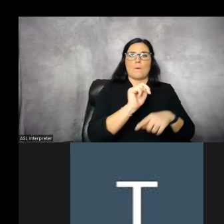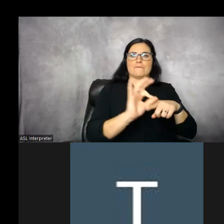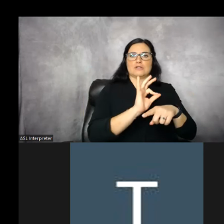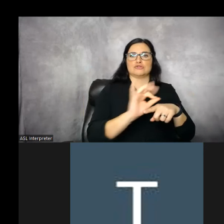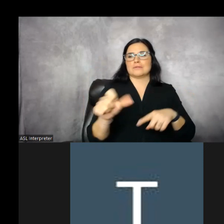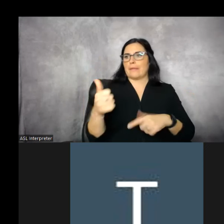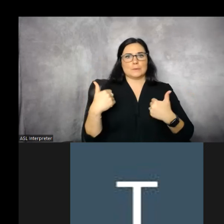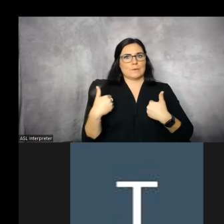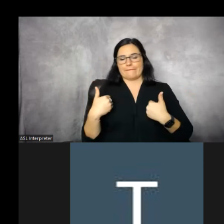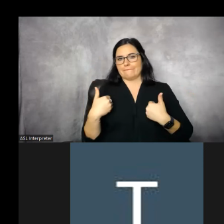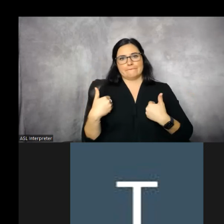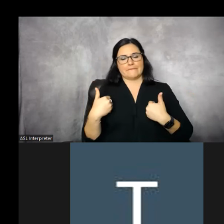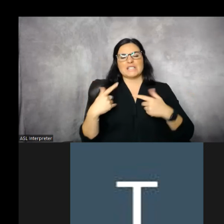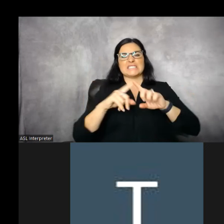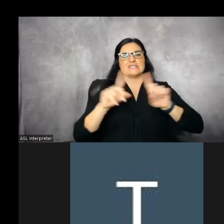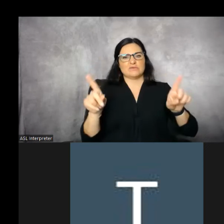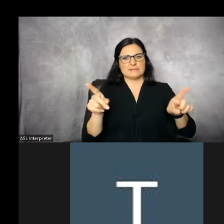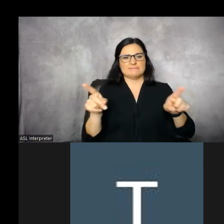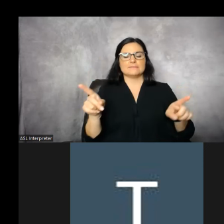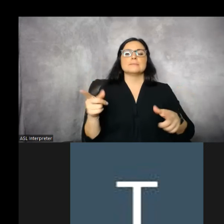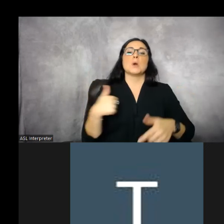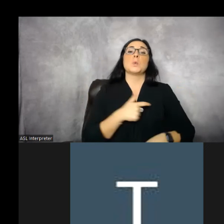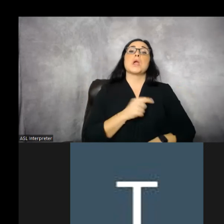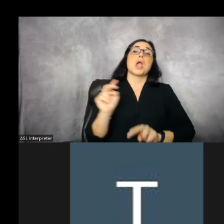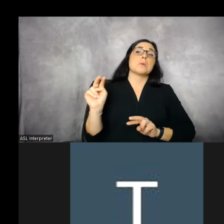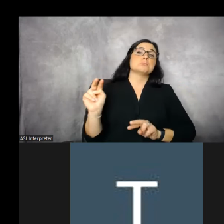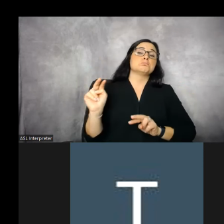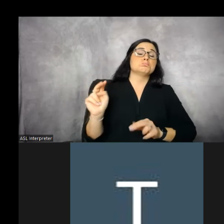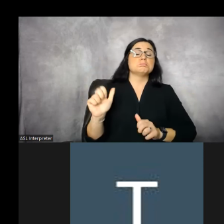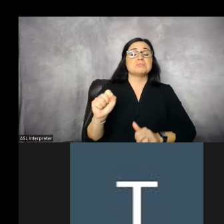But it's something we're keeping our eye on and seeing what could be developed to kind